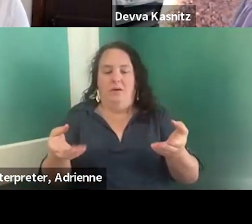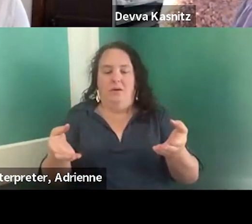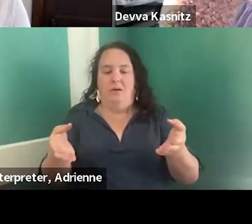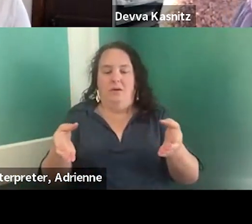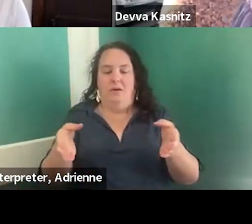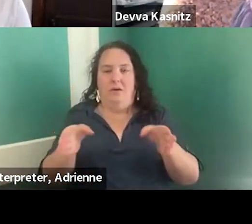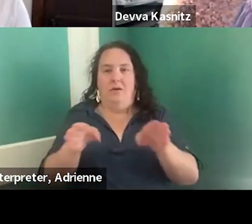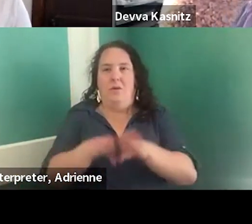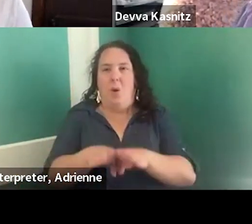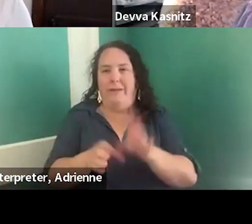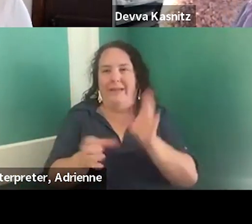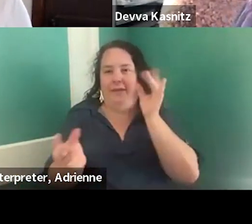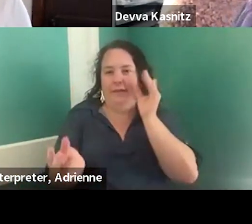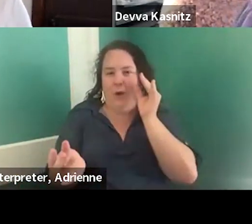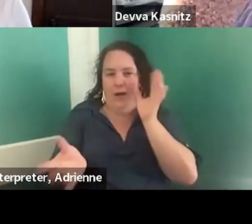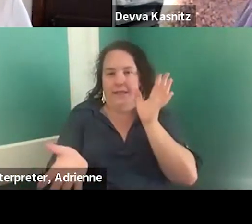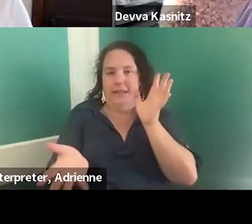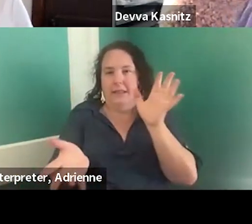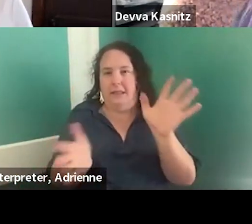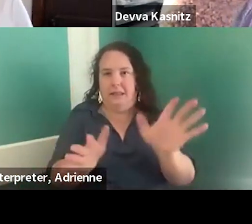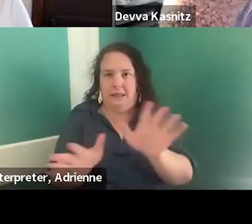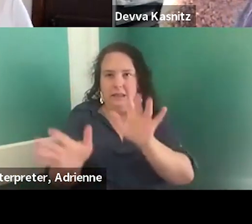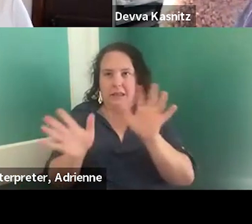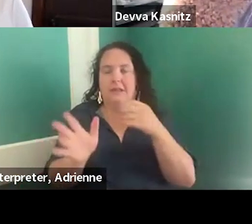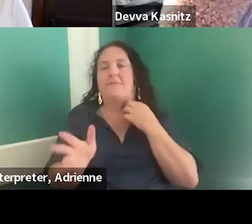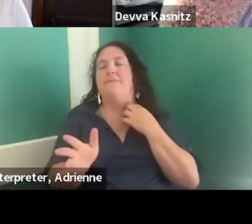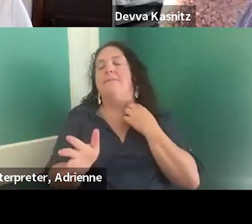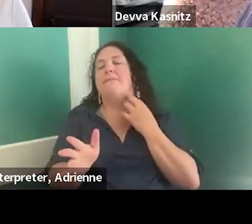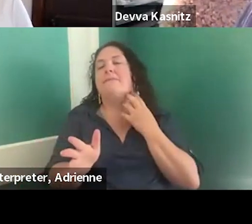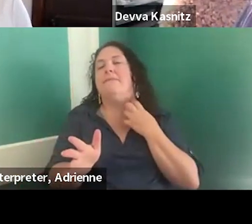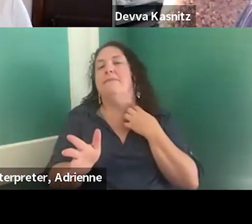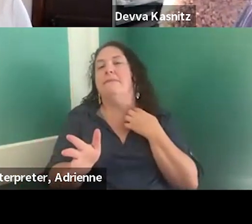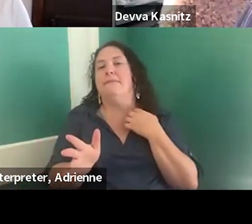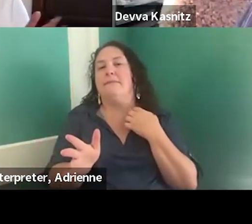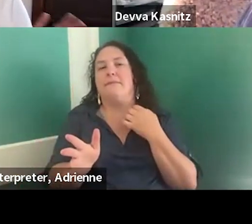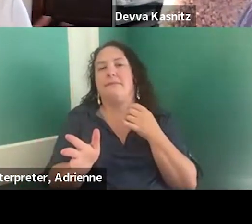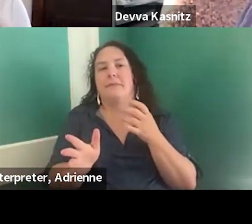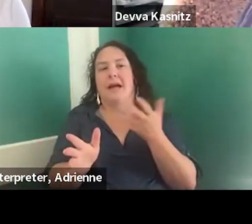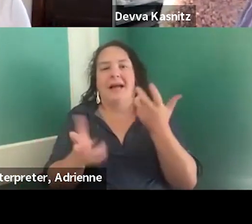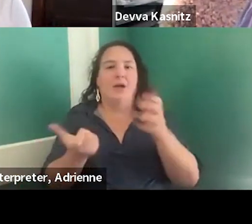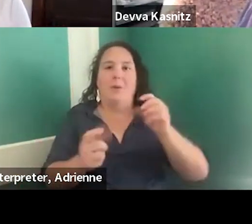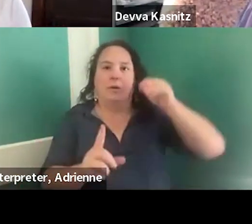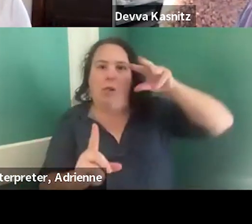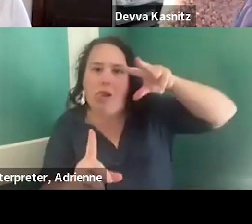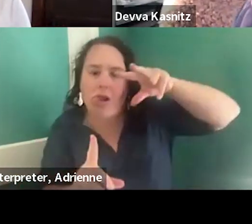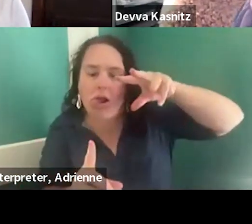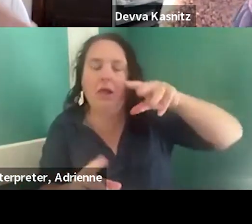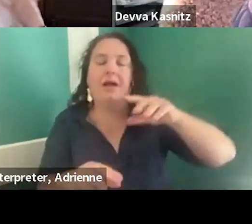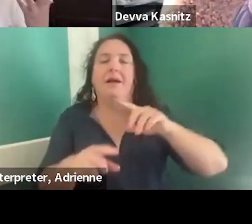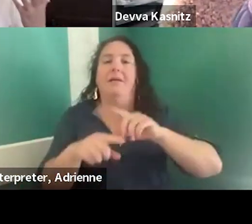And I don't want to put anyone on the spot again, so please jump in.